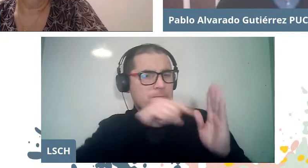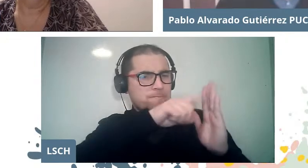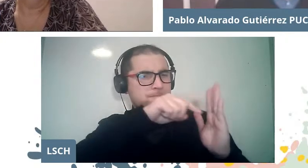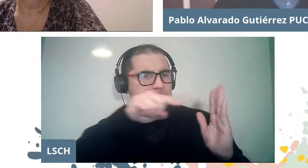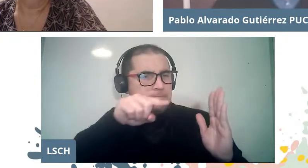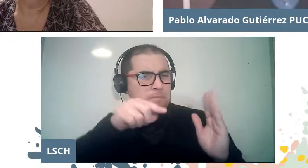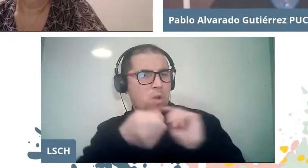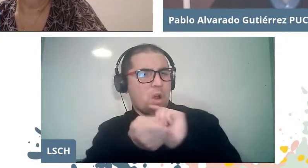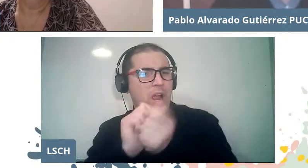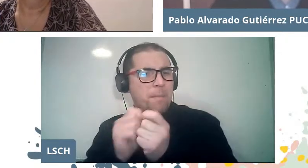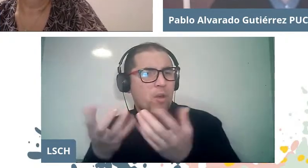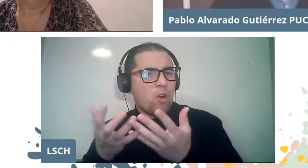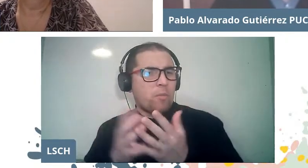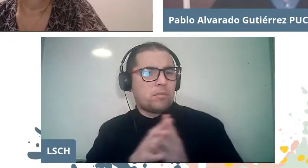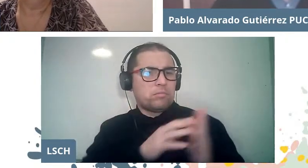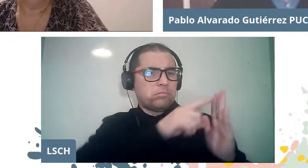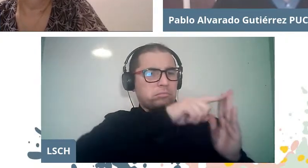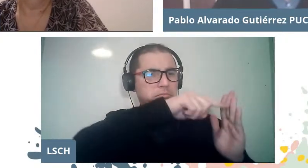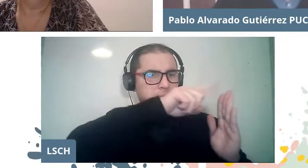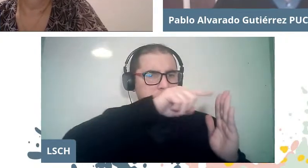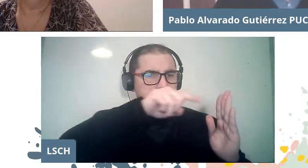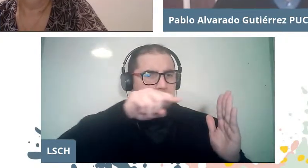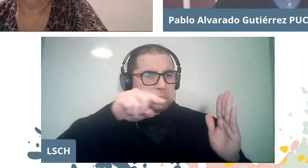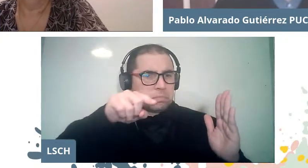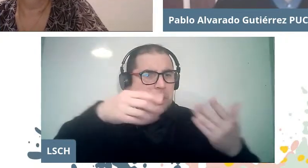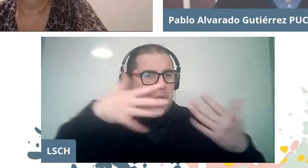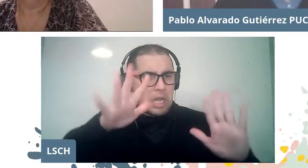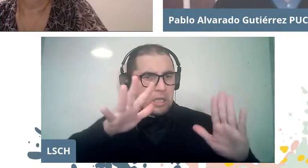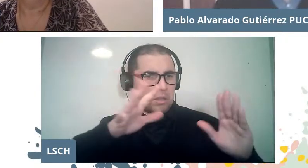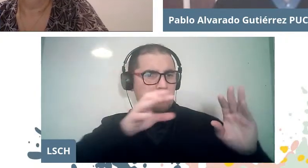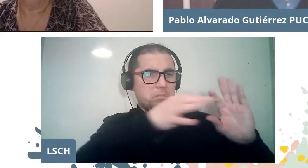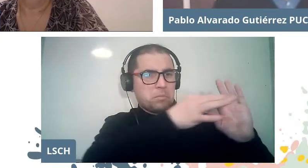Because in the tonality, everything is already practically said.